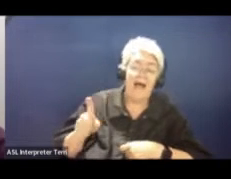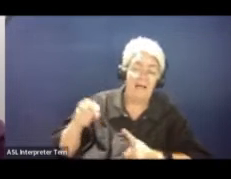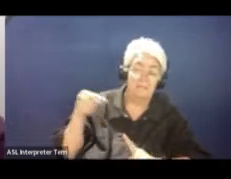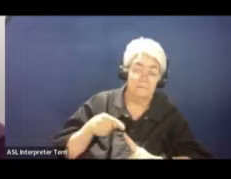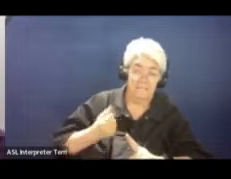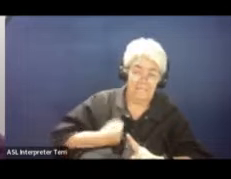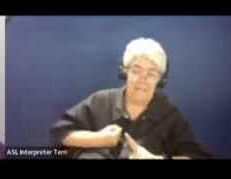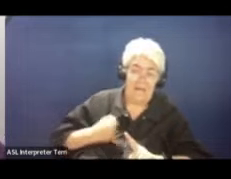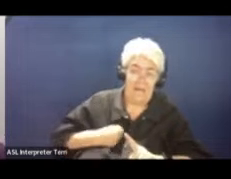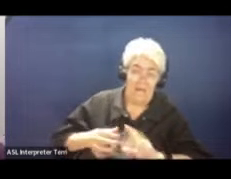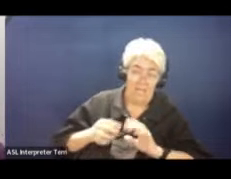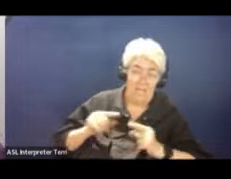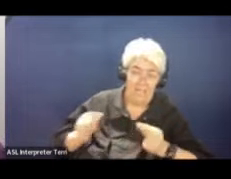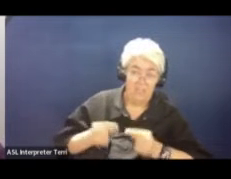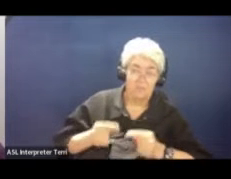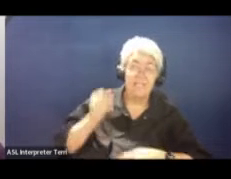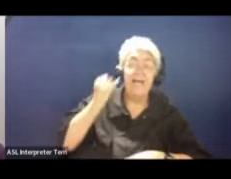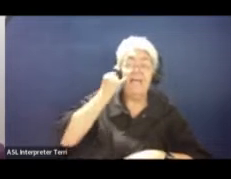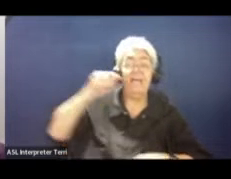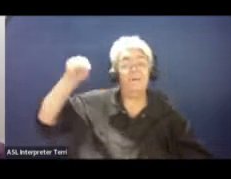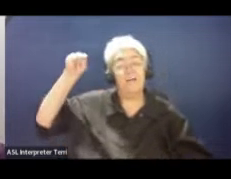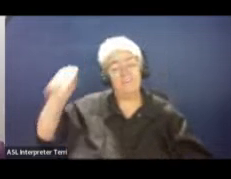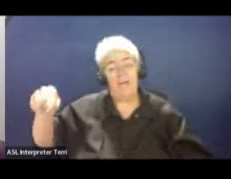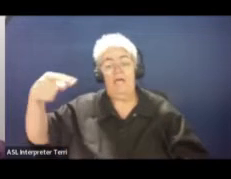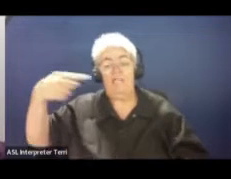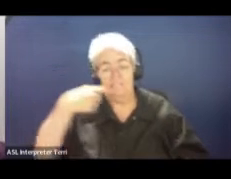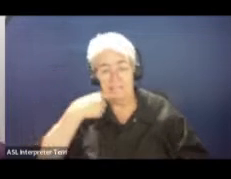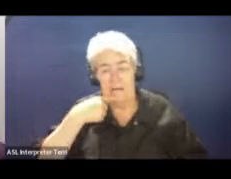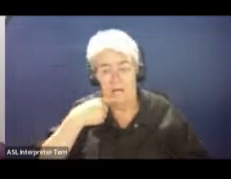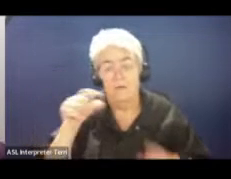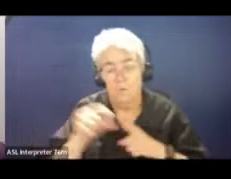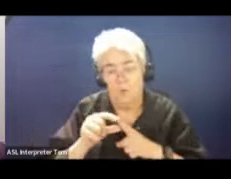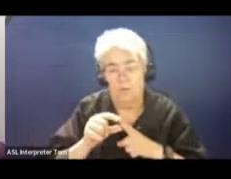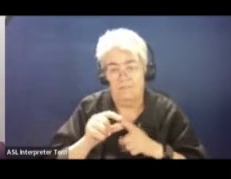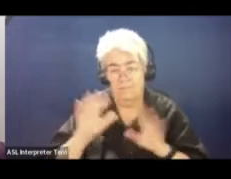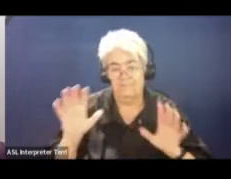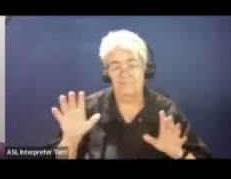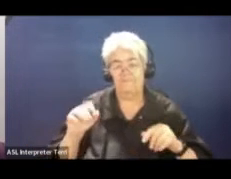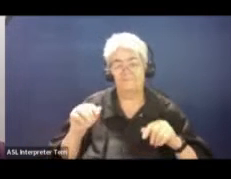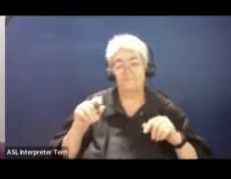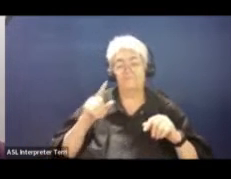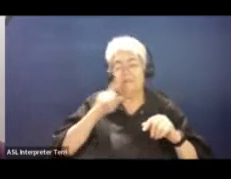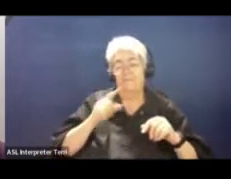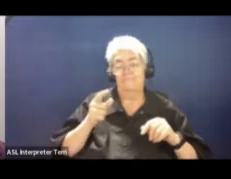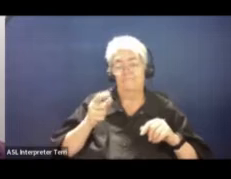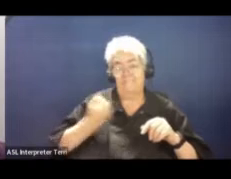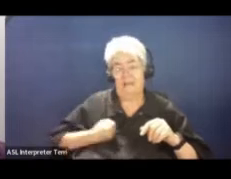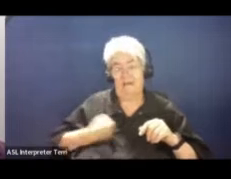injuries if the survivor themselves or client because we don't know if they're survivor yet. But client themselves has already mentioned gang